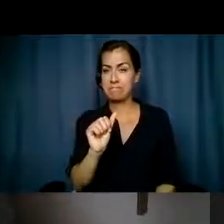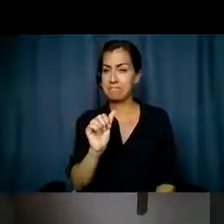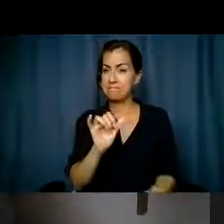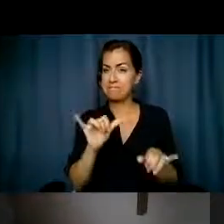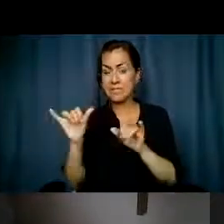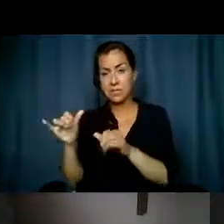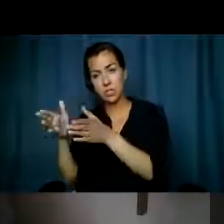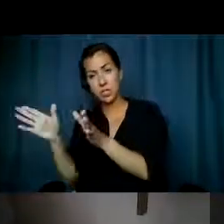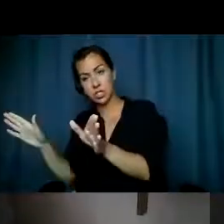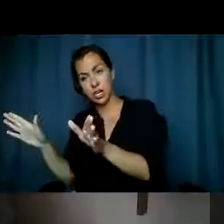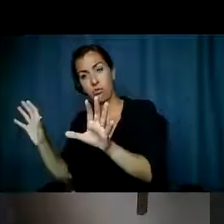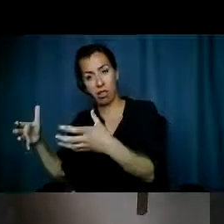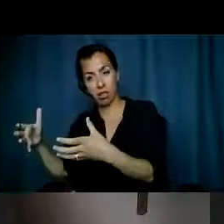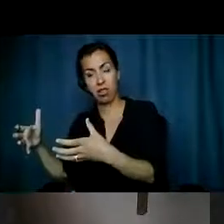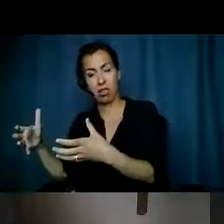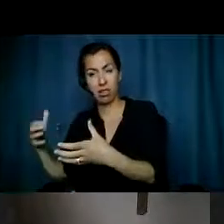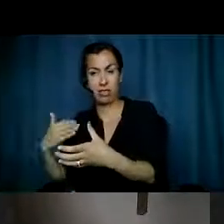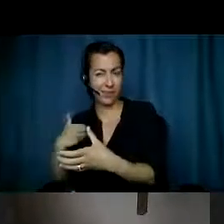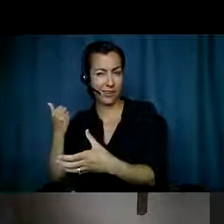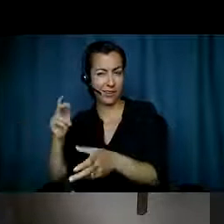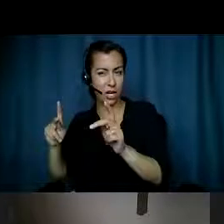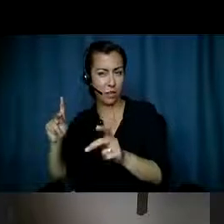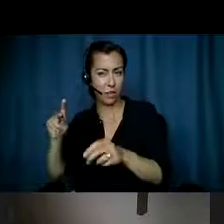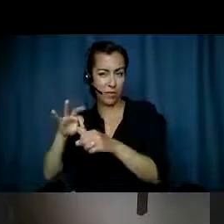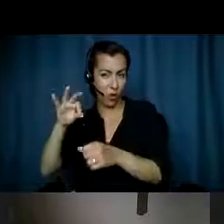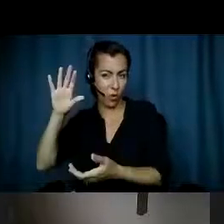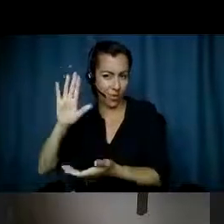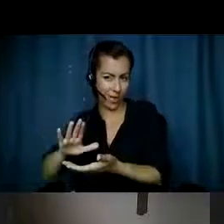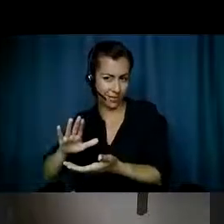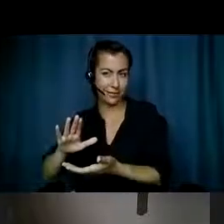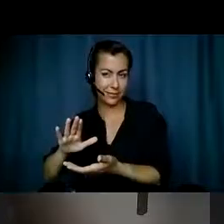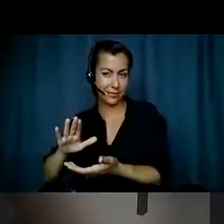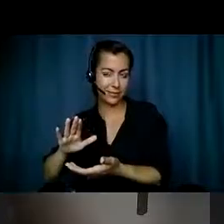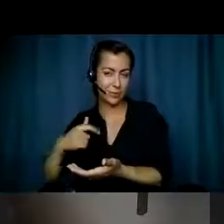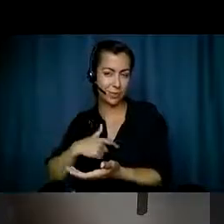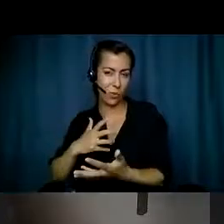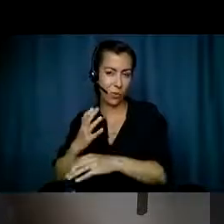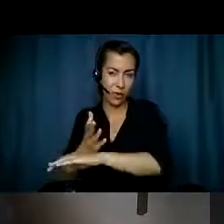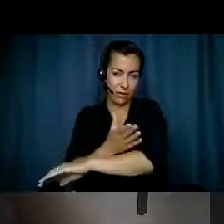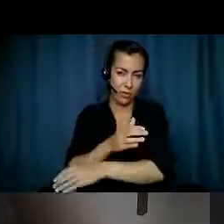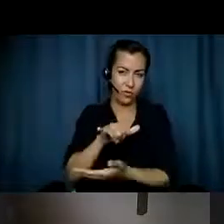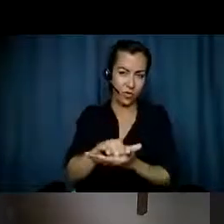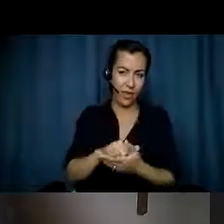average range for voting, and the red states are significantly below the average.